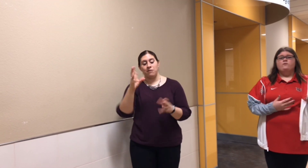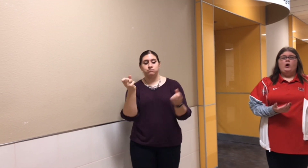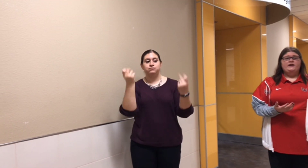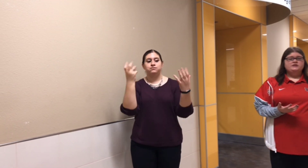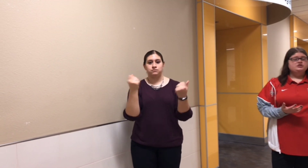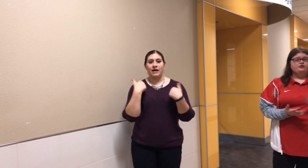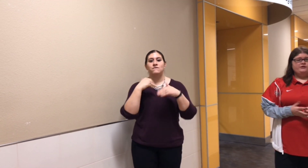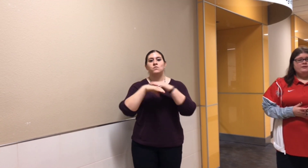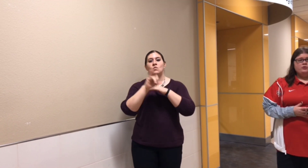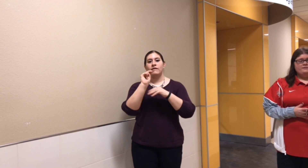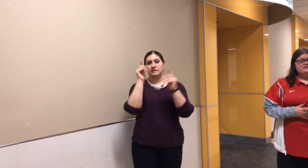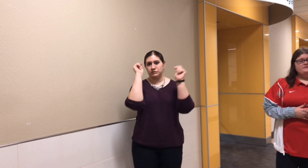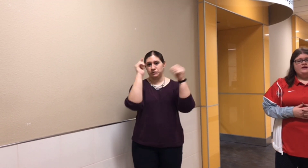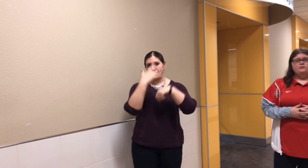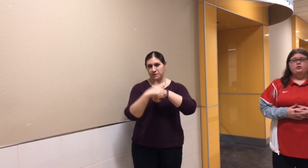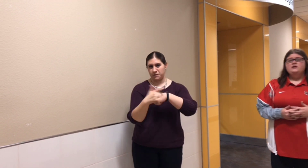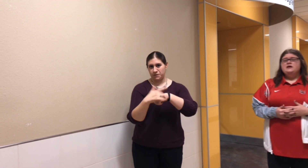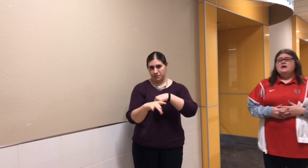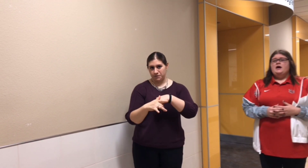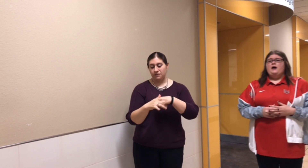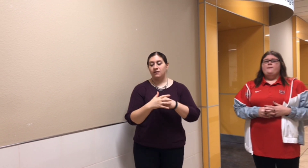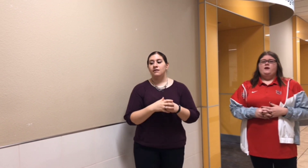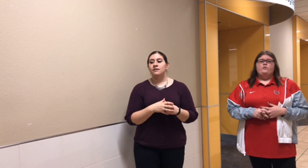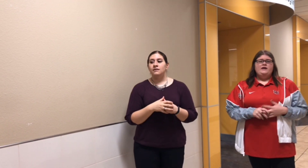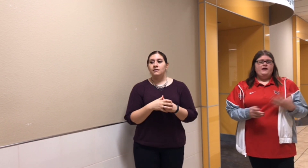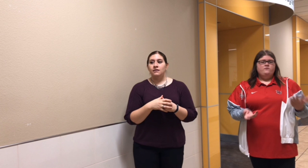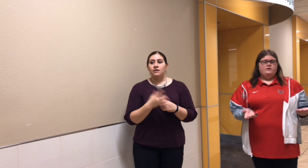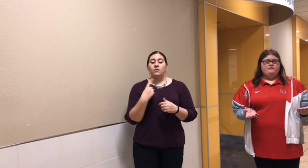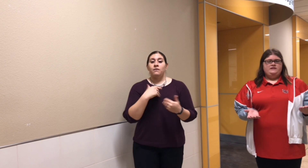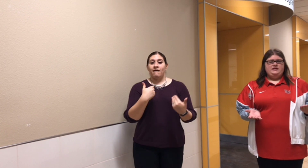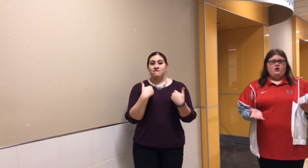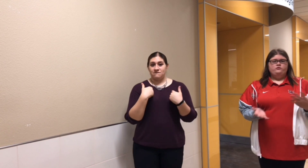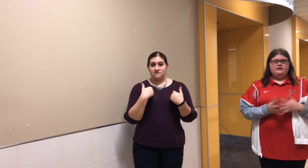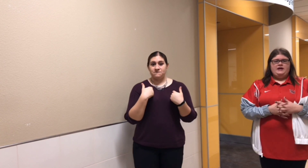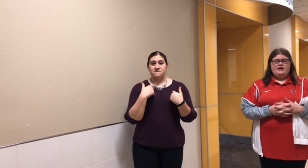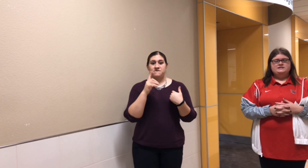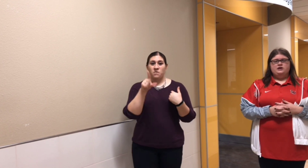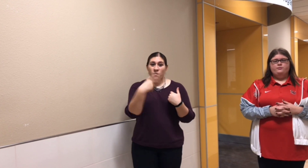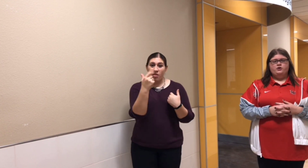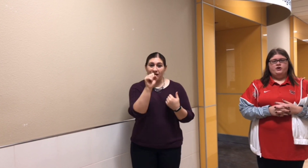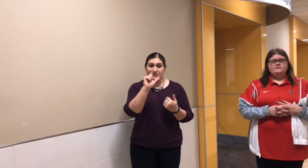walk-in tutoring appointments available. We have one of the only ASL programs